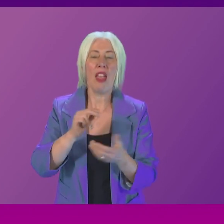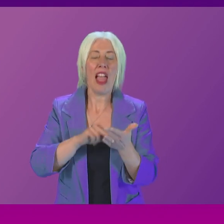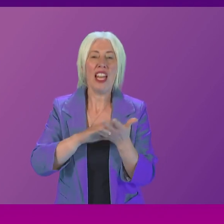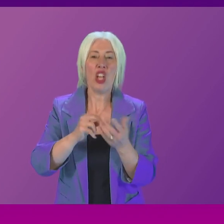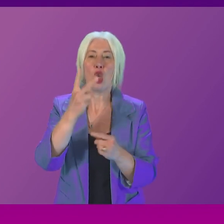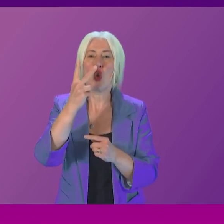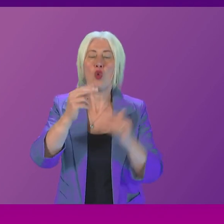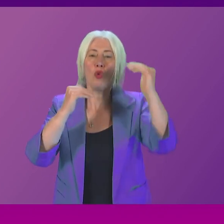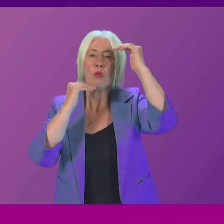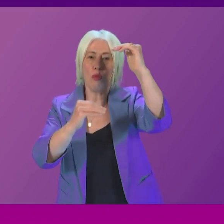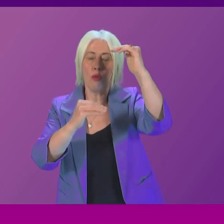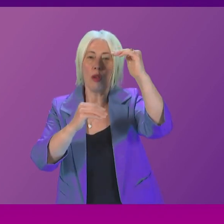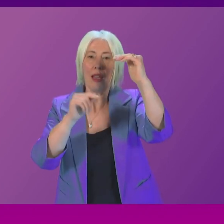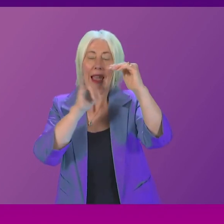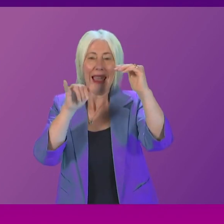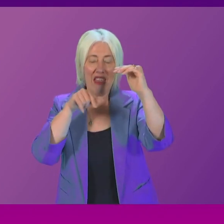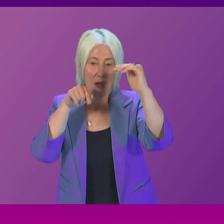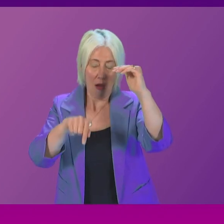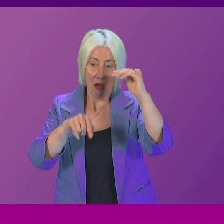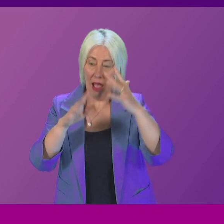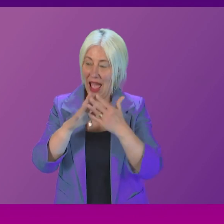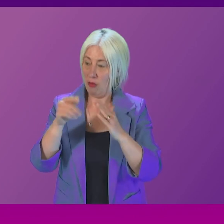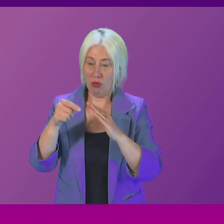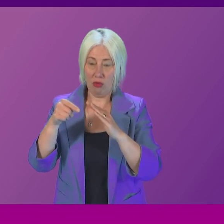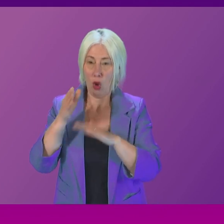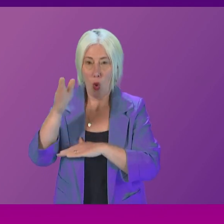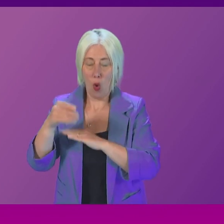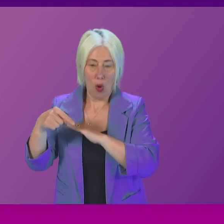are forced either to go into debt in order to stop the pain and get the treatment they